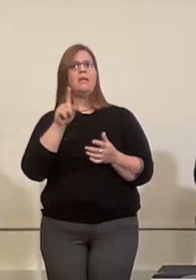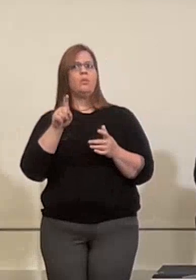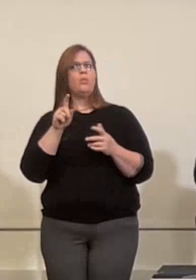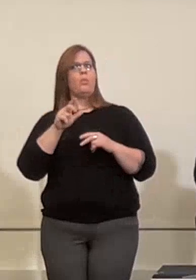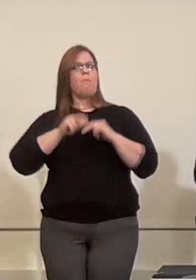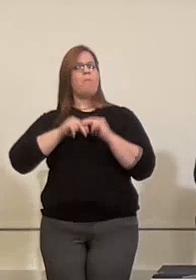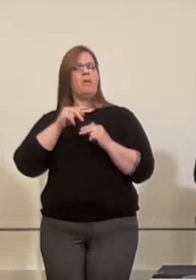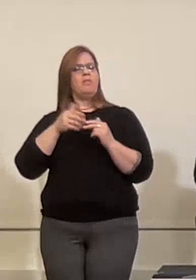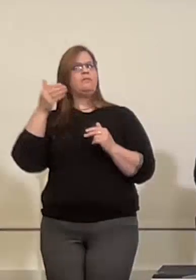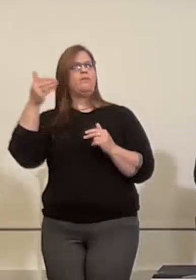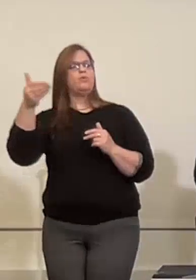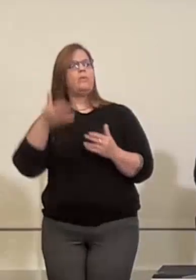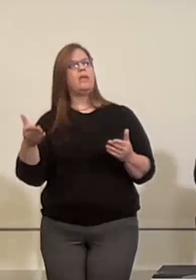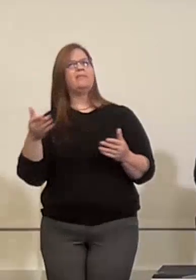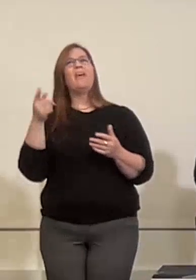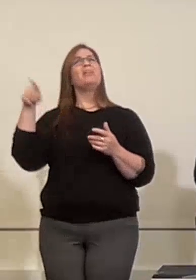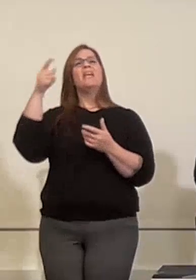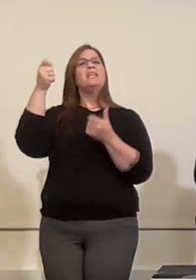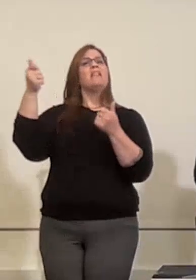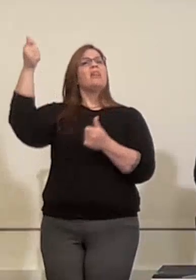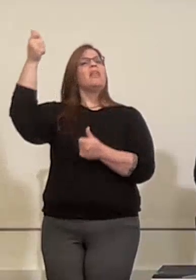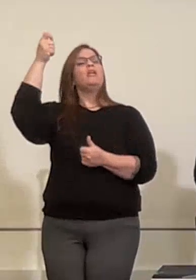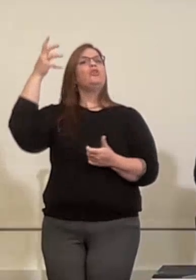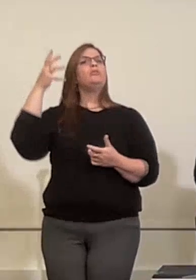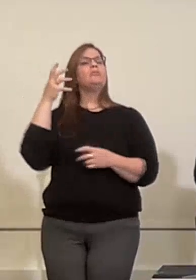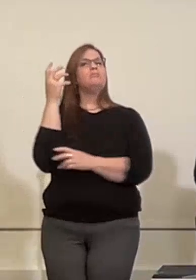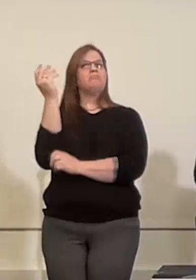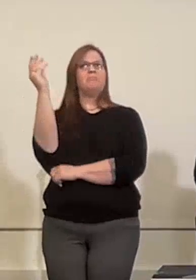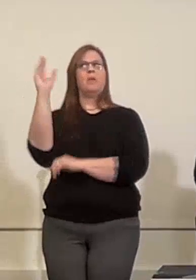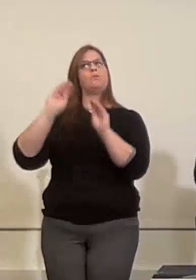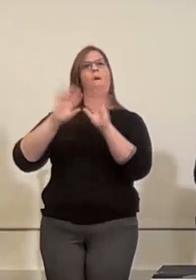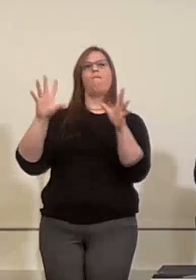The first time they've been brought close to somebody with a